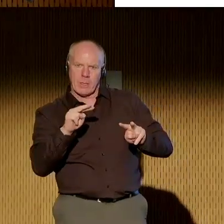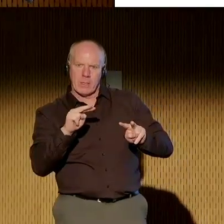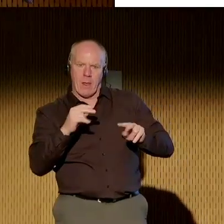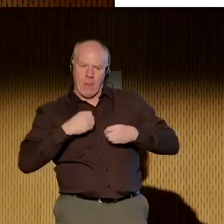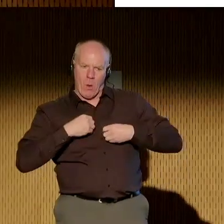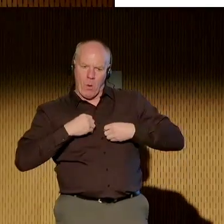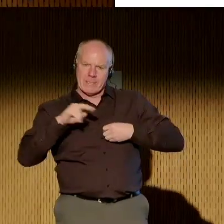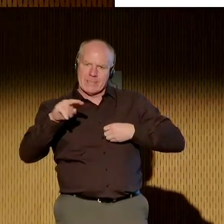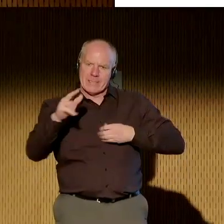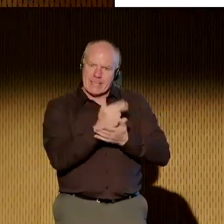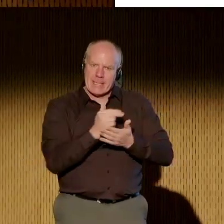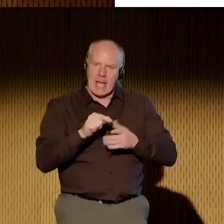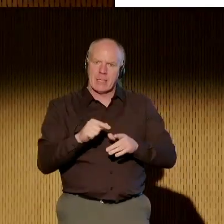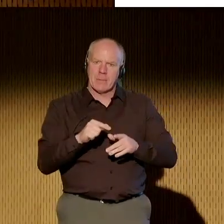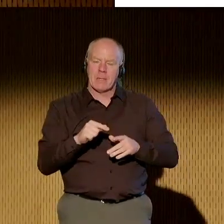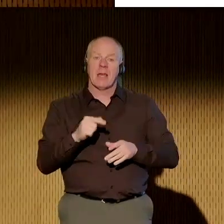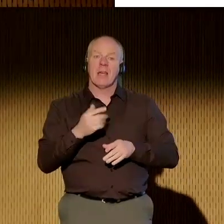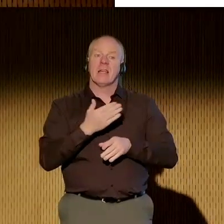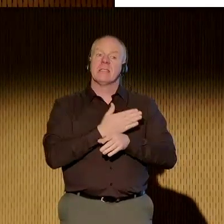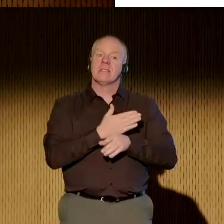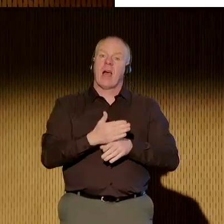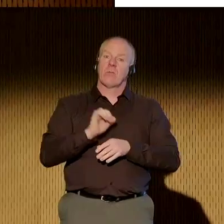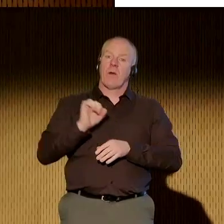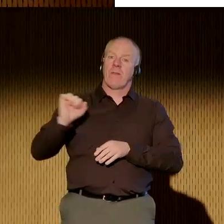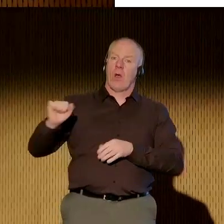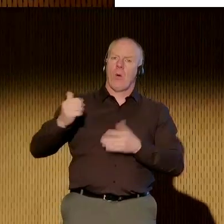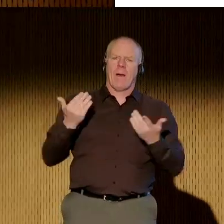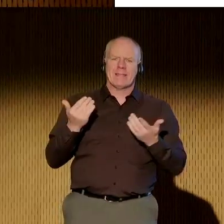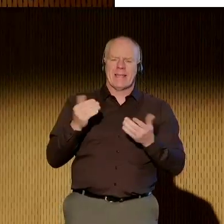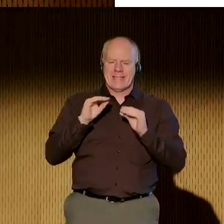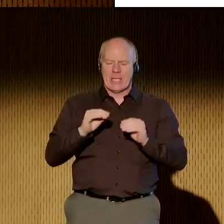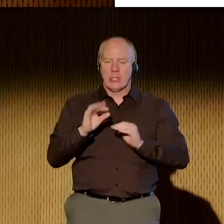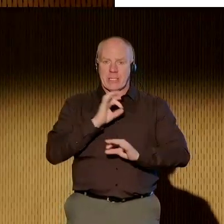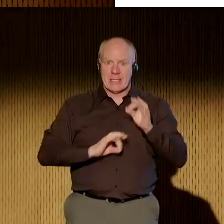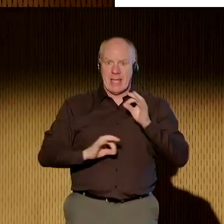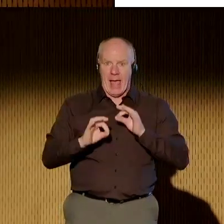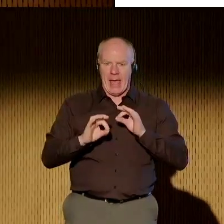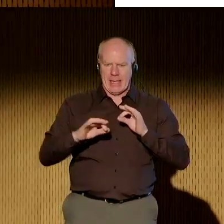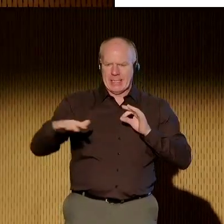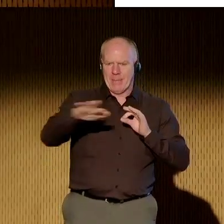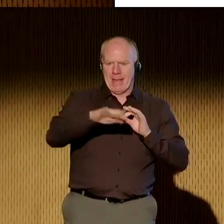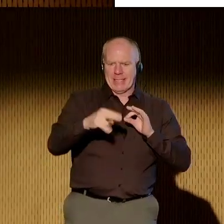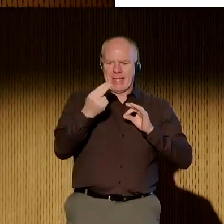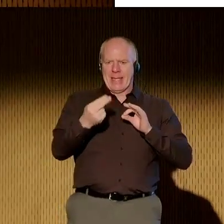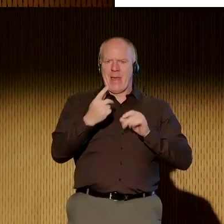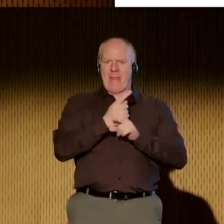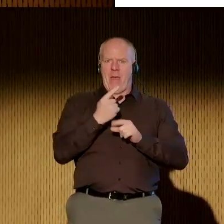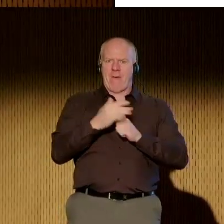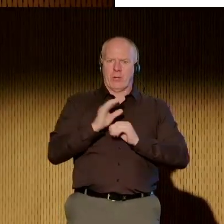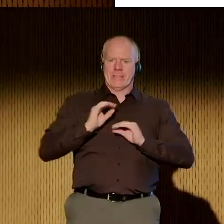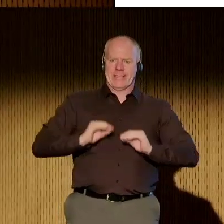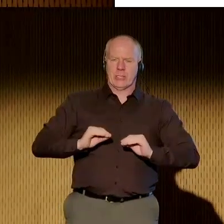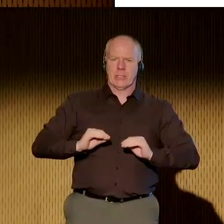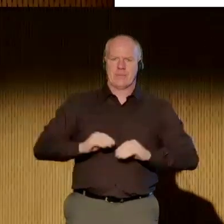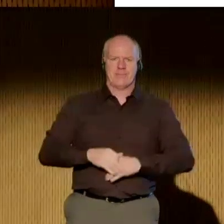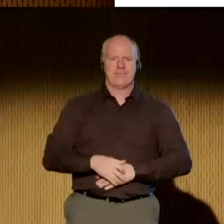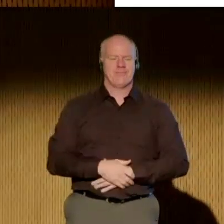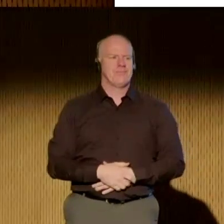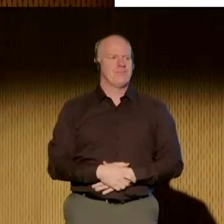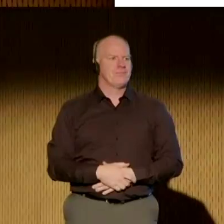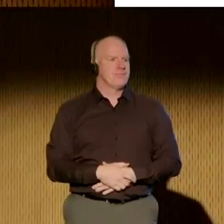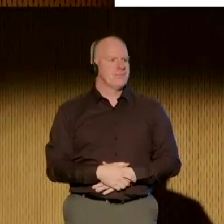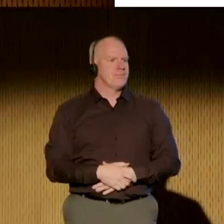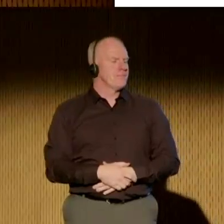So they begin their connected teaching style with their spatial conditions they need as a teacher.